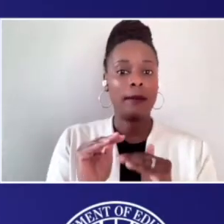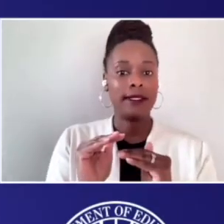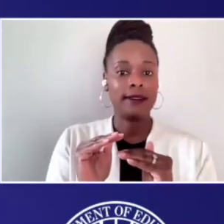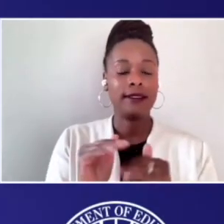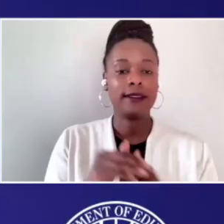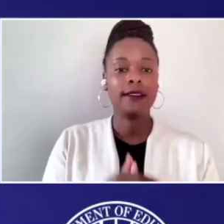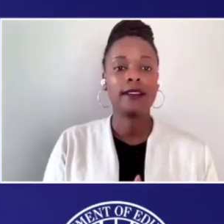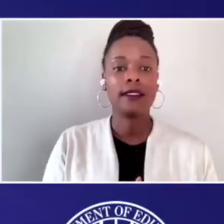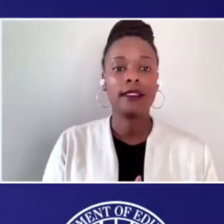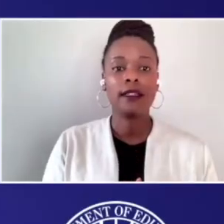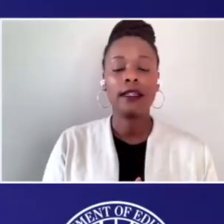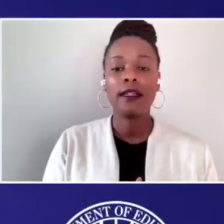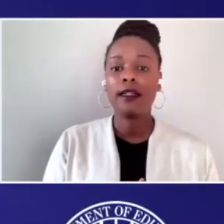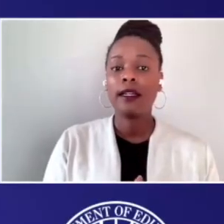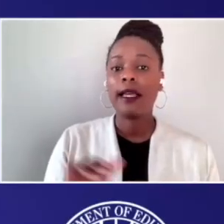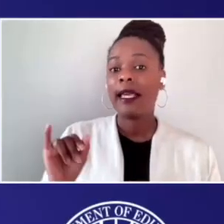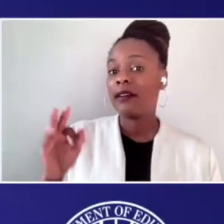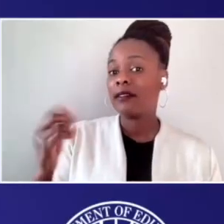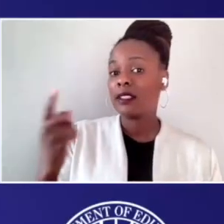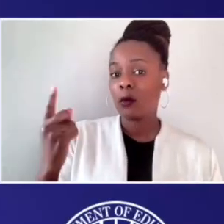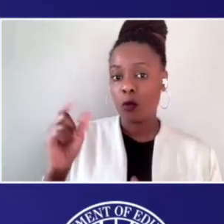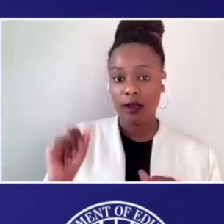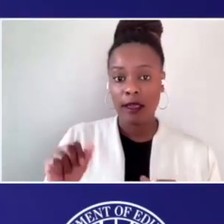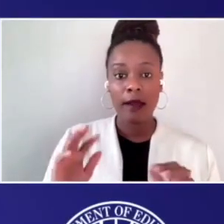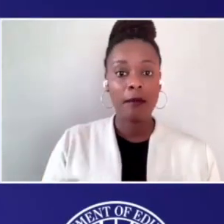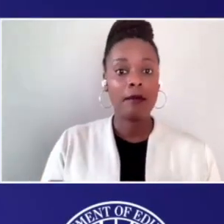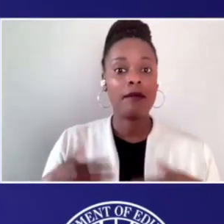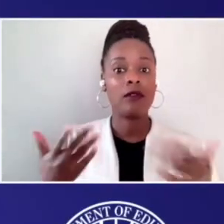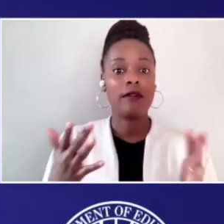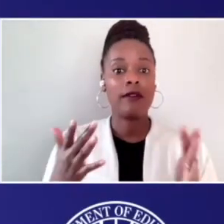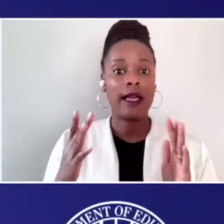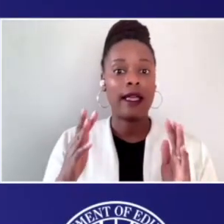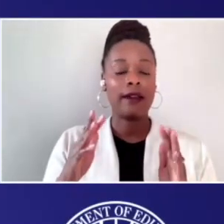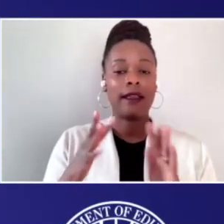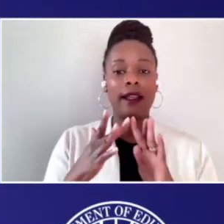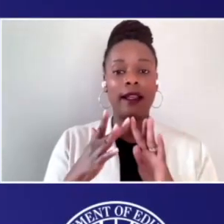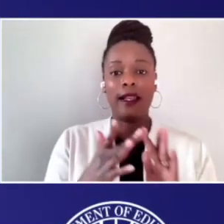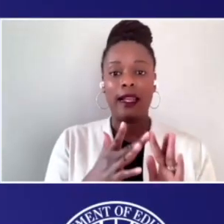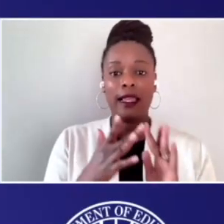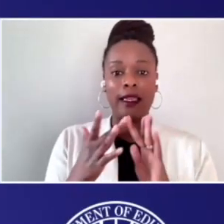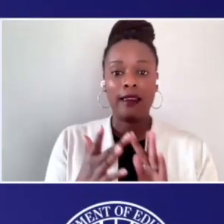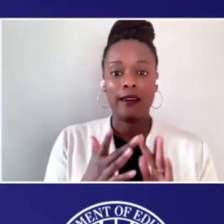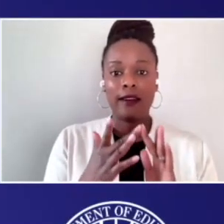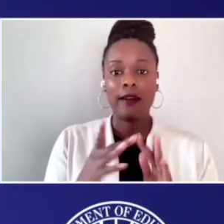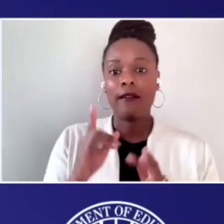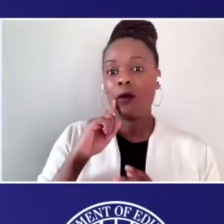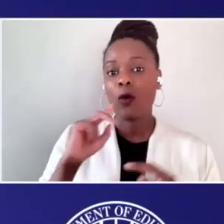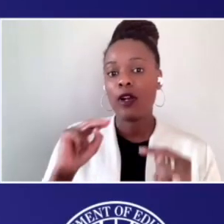if someone could provide a link to that dear colleague letter for the negotiators, if you would send it to the